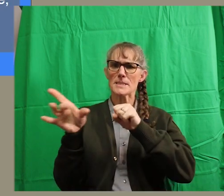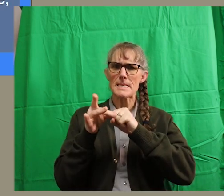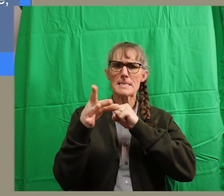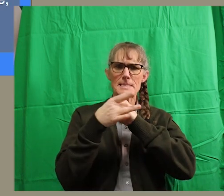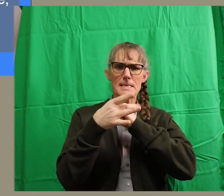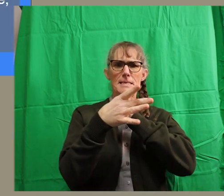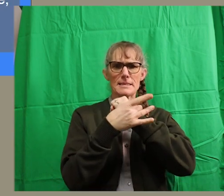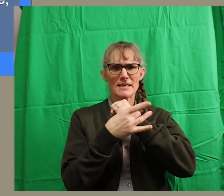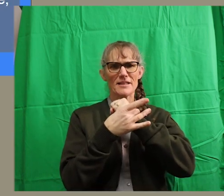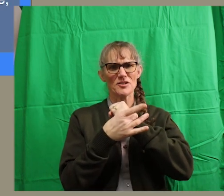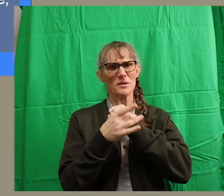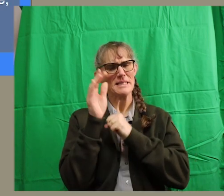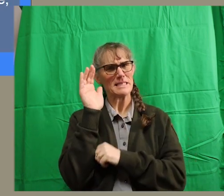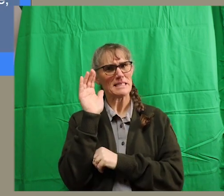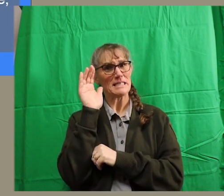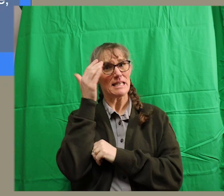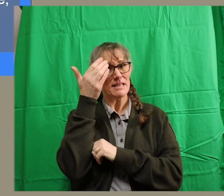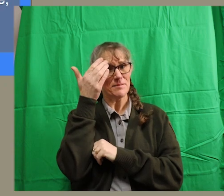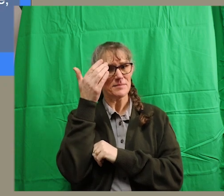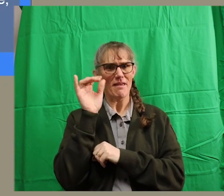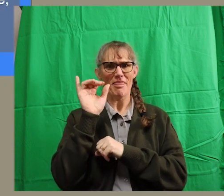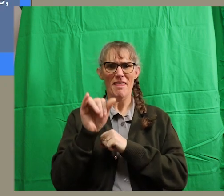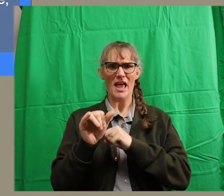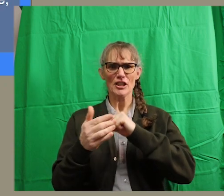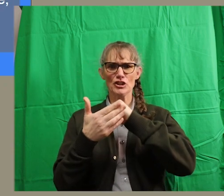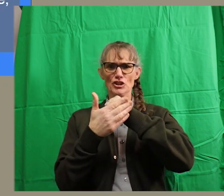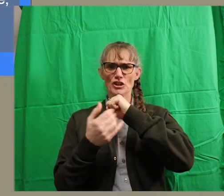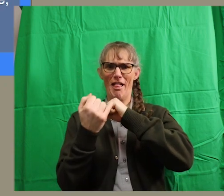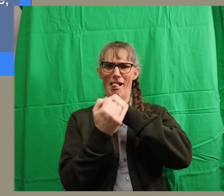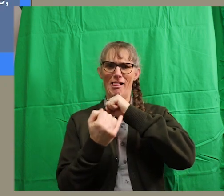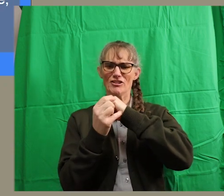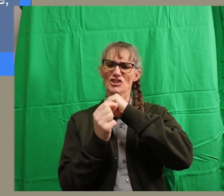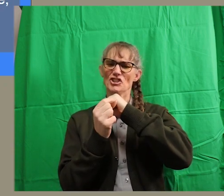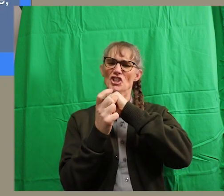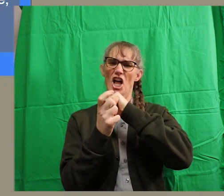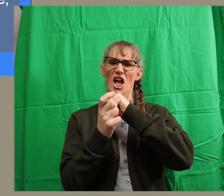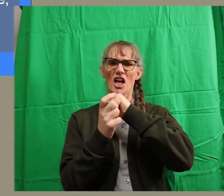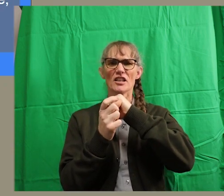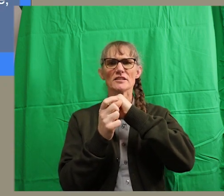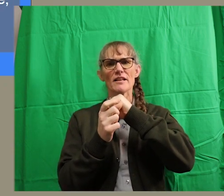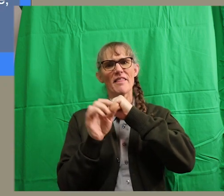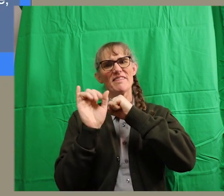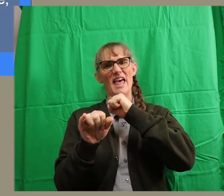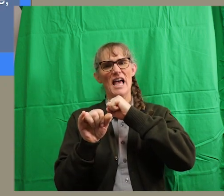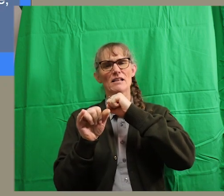So, it would appear that this gradual widening of the suture, this gradual flattening of the shell,